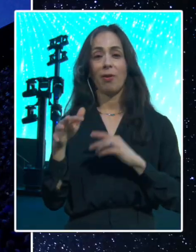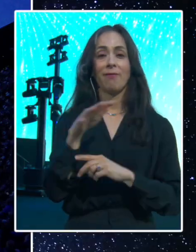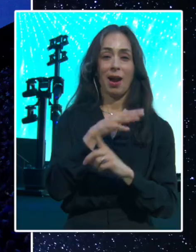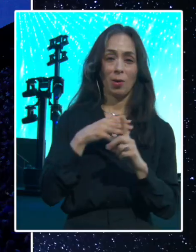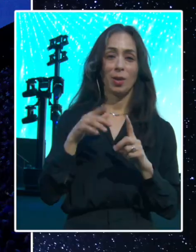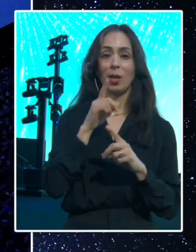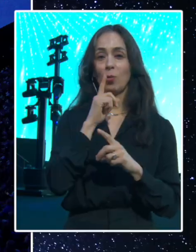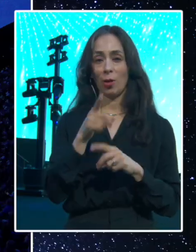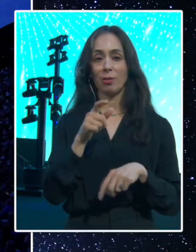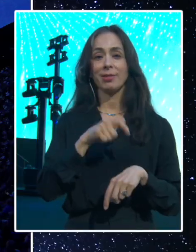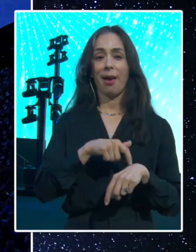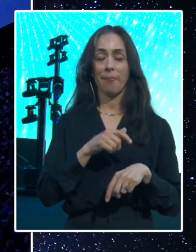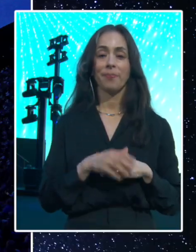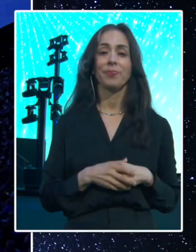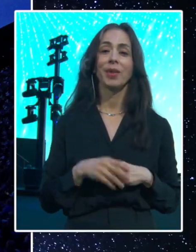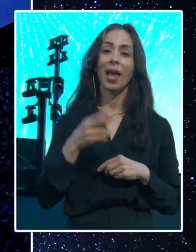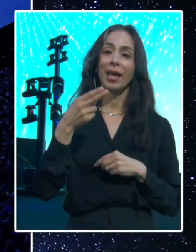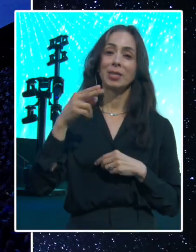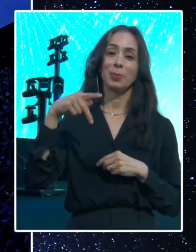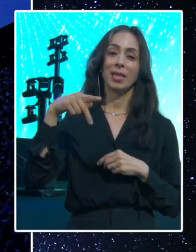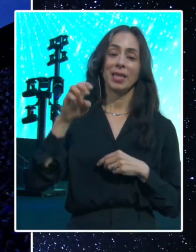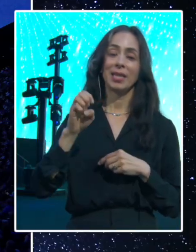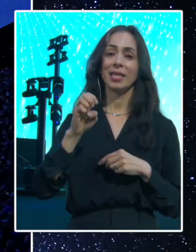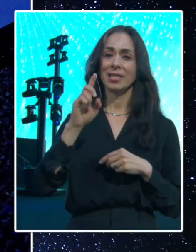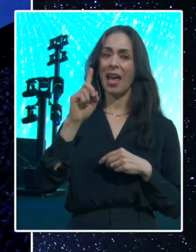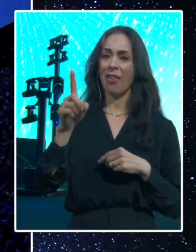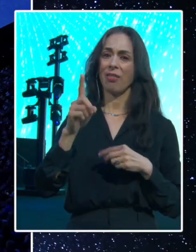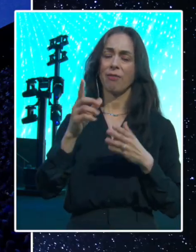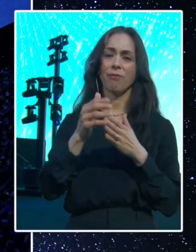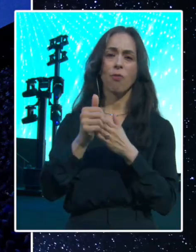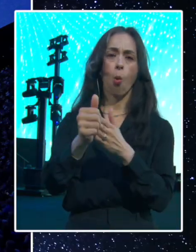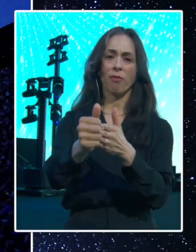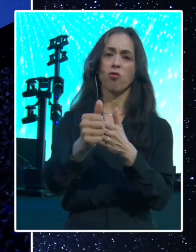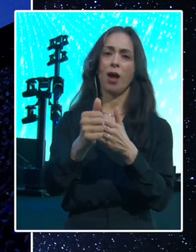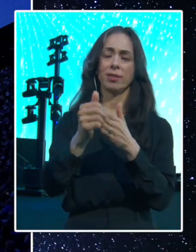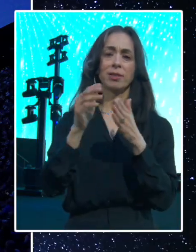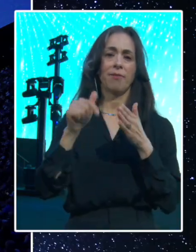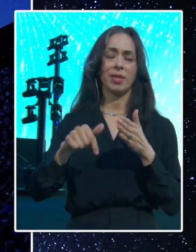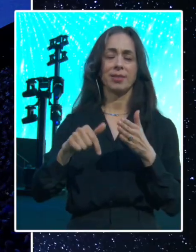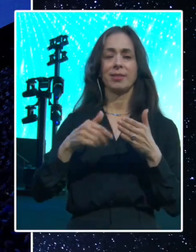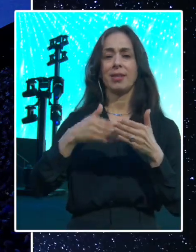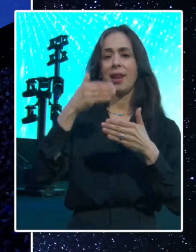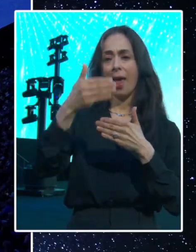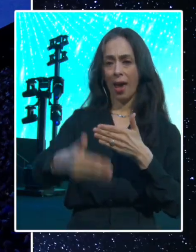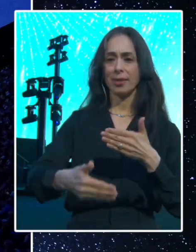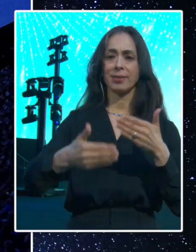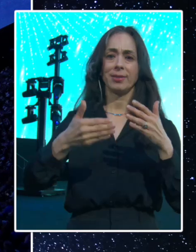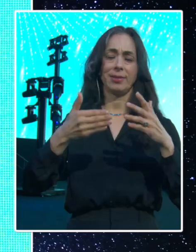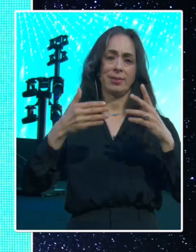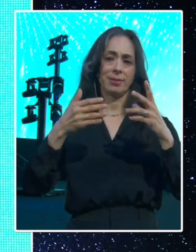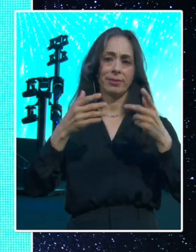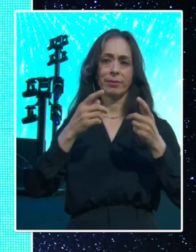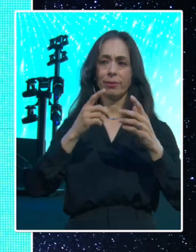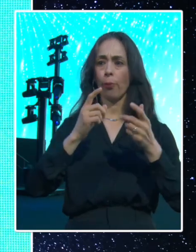and their environment in real time. HPE is at the forefront of this next wave of transformative technology,